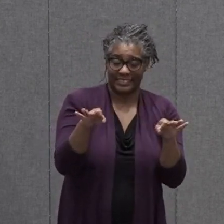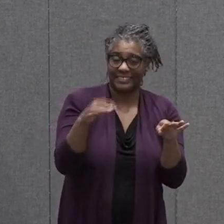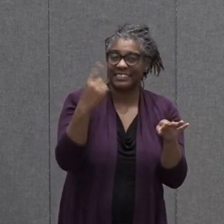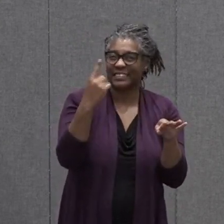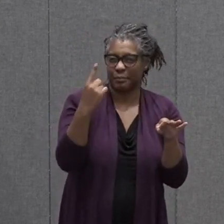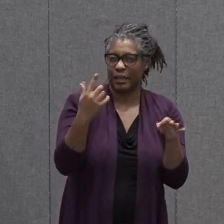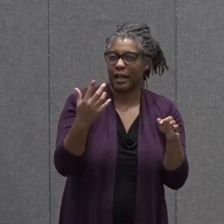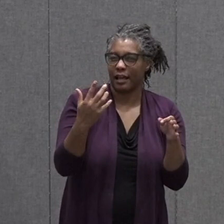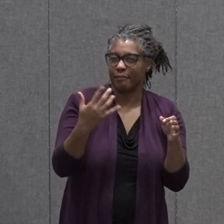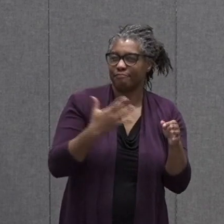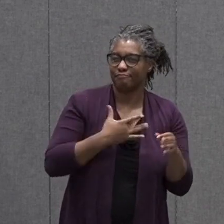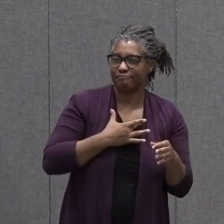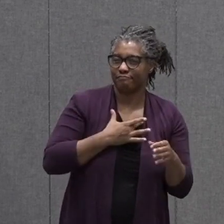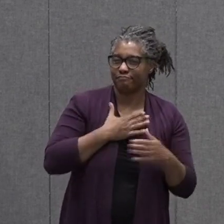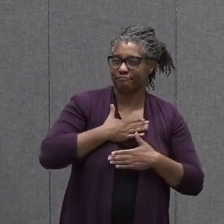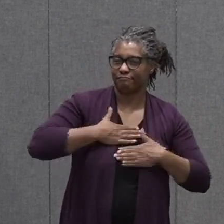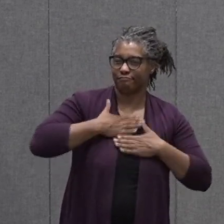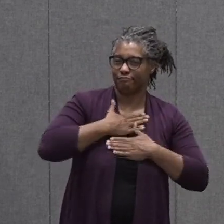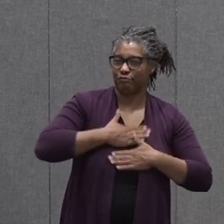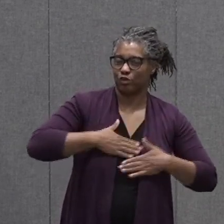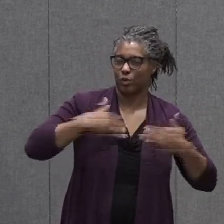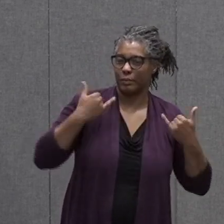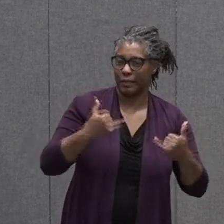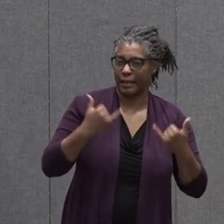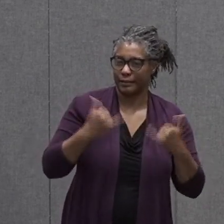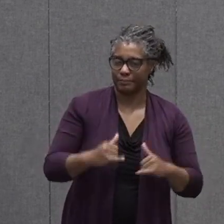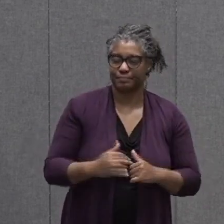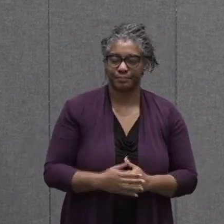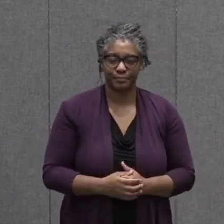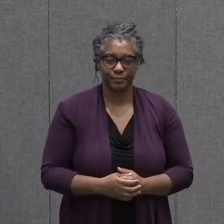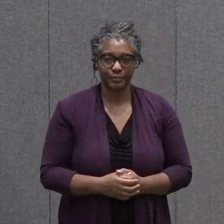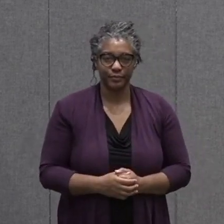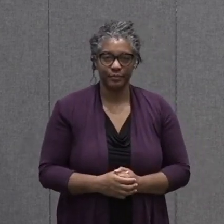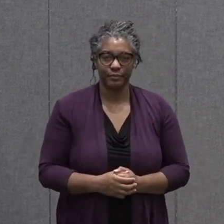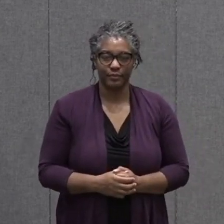So I'm going to write the word I,